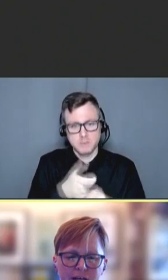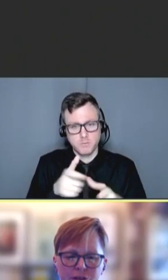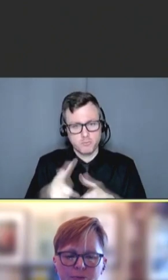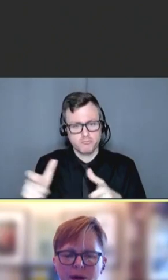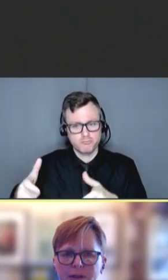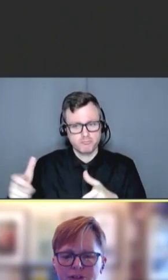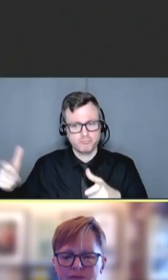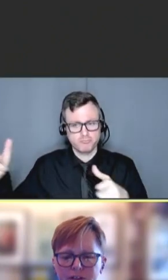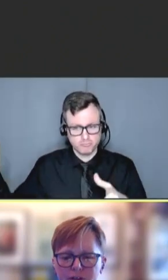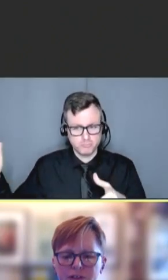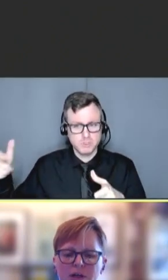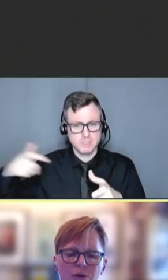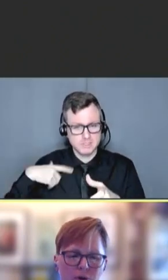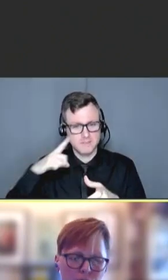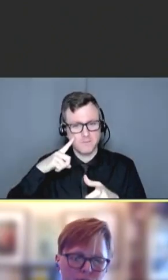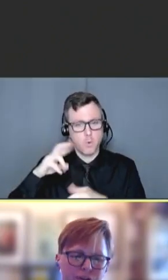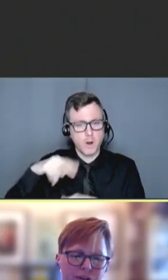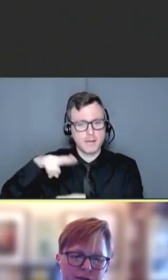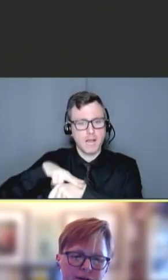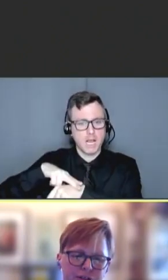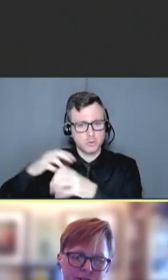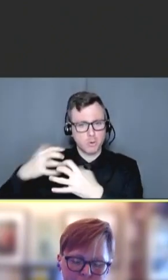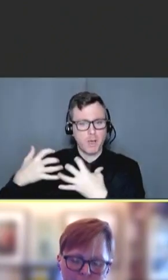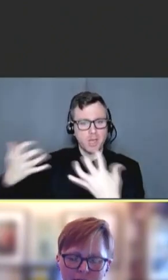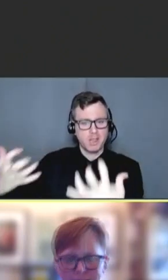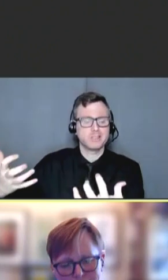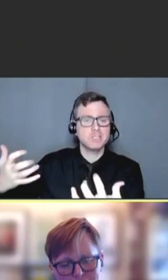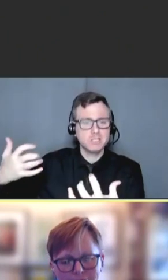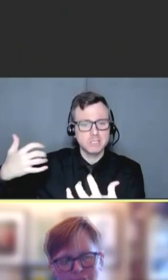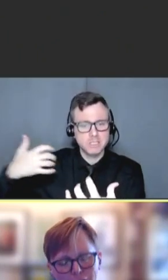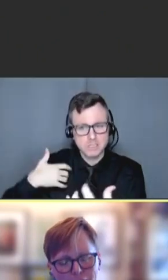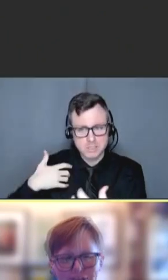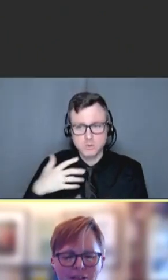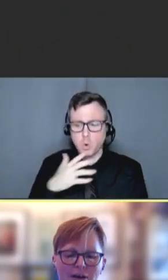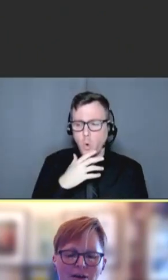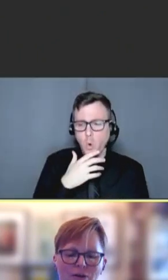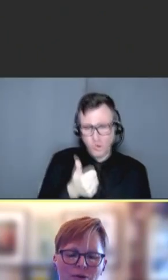of the national population of adults, while older generations are decreasing,